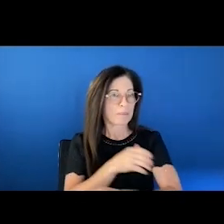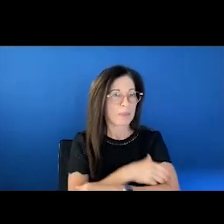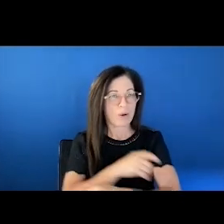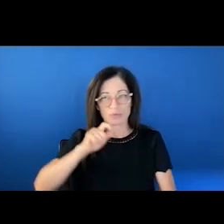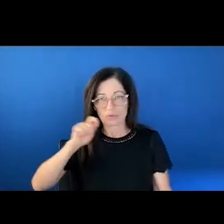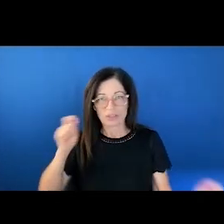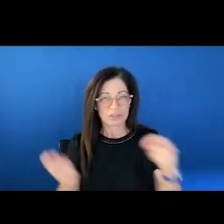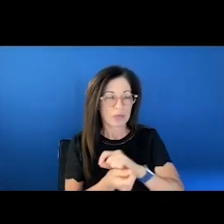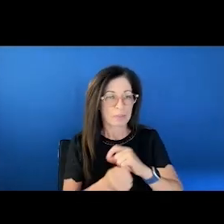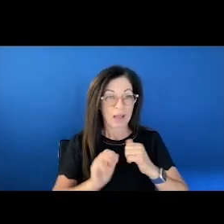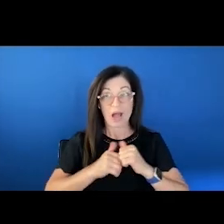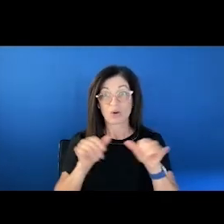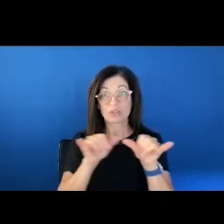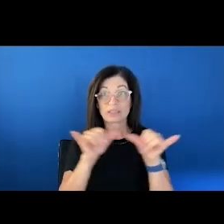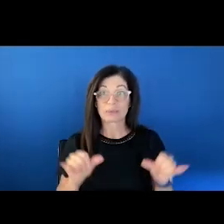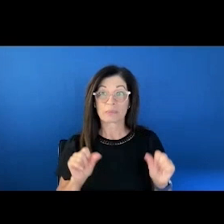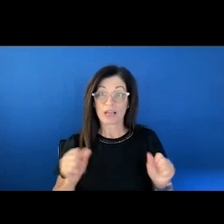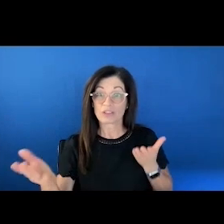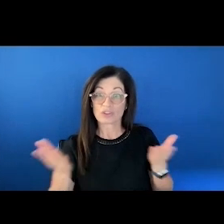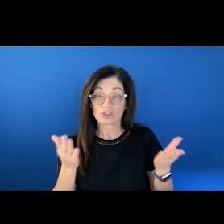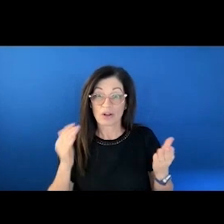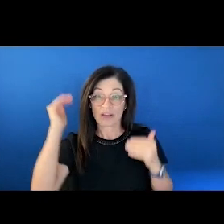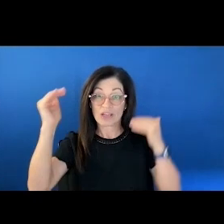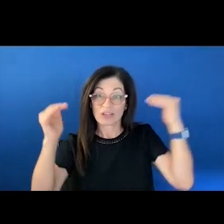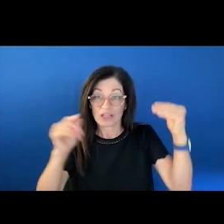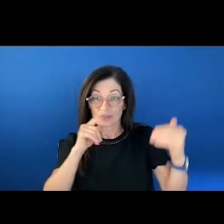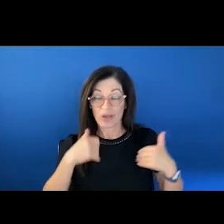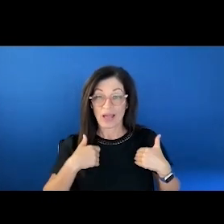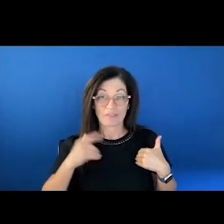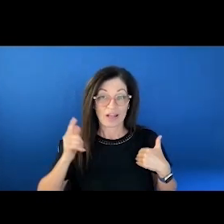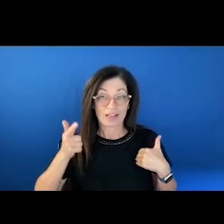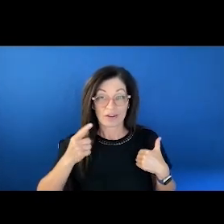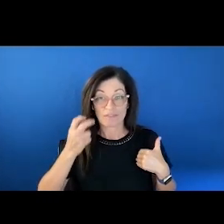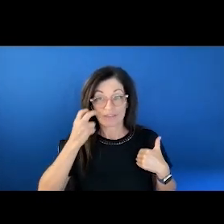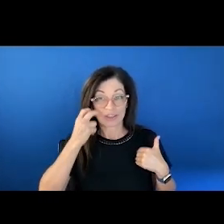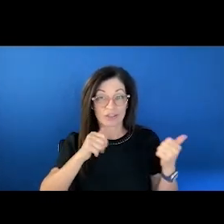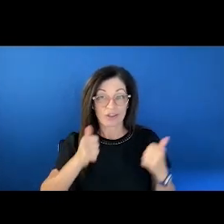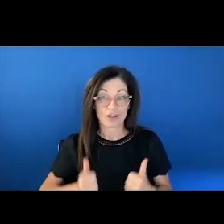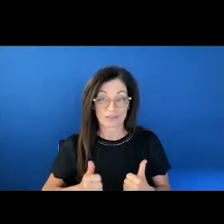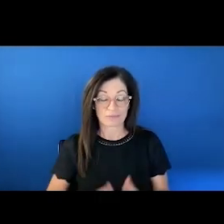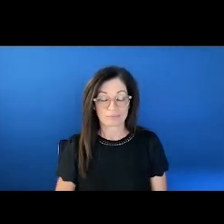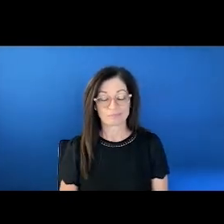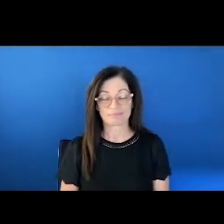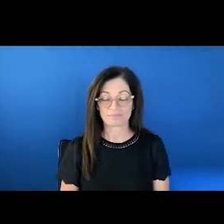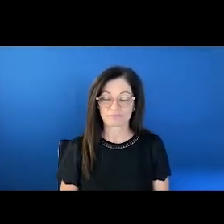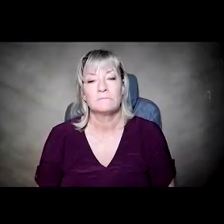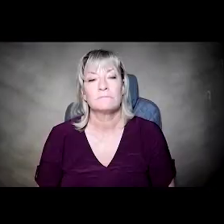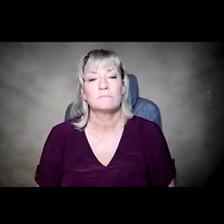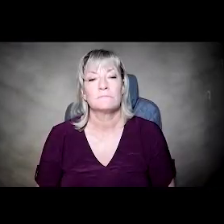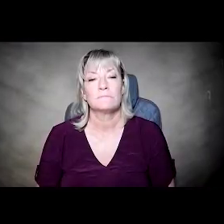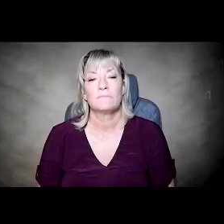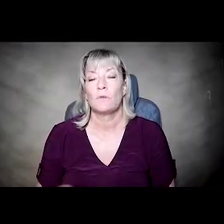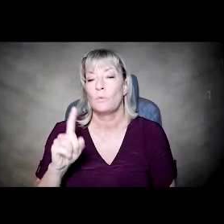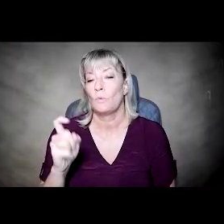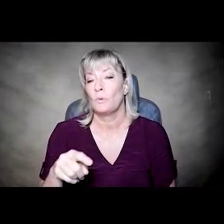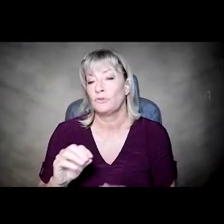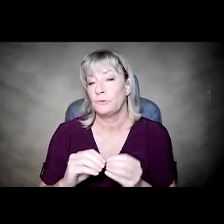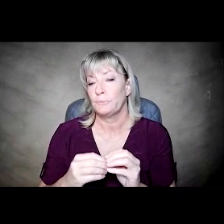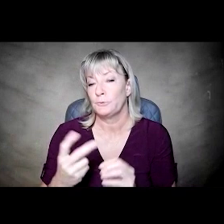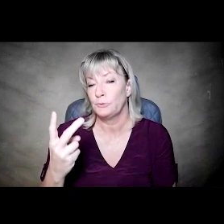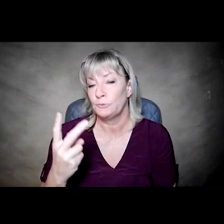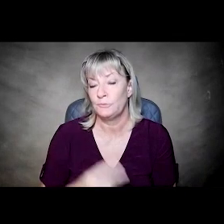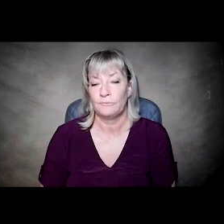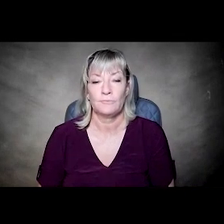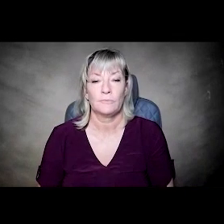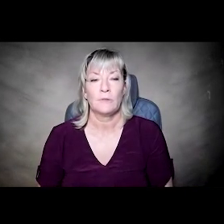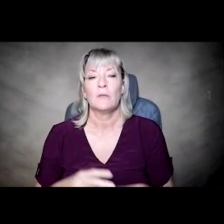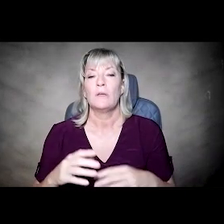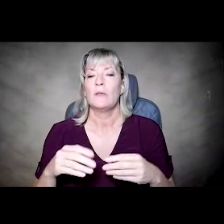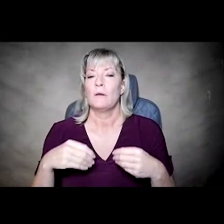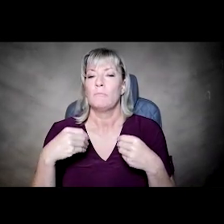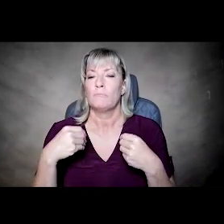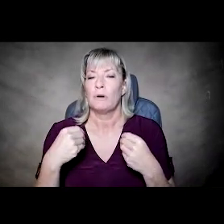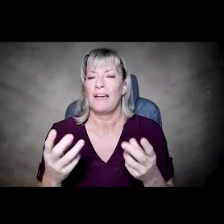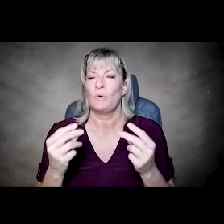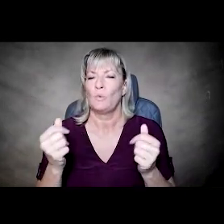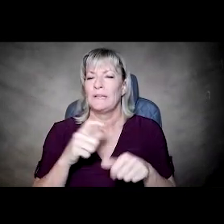serve adults with acquired vision loss. [Rachel] Question 2: Provide a quick timeline